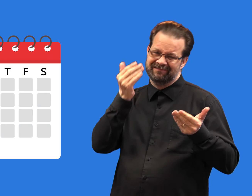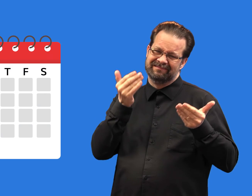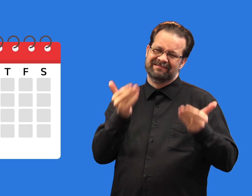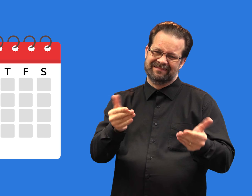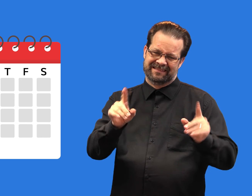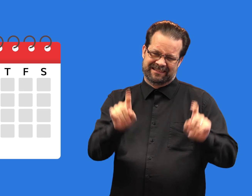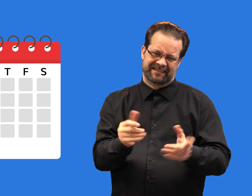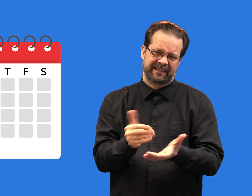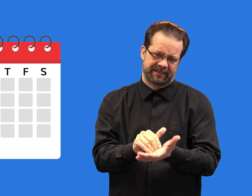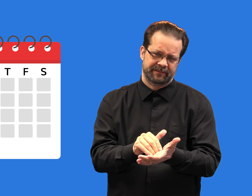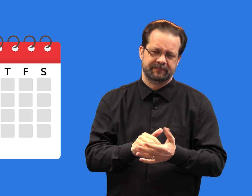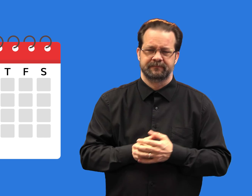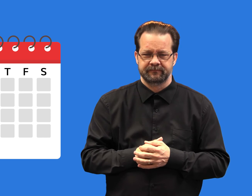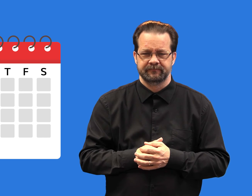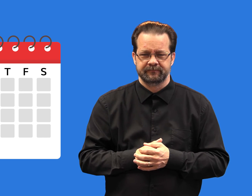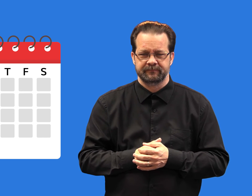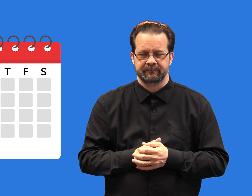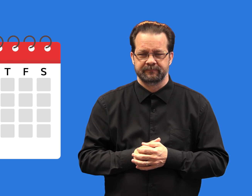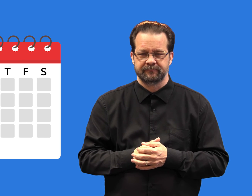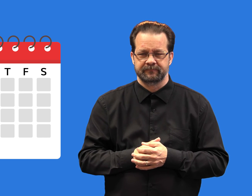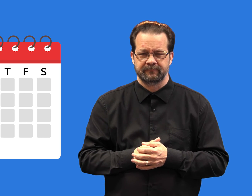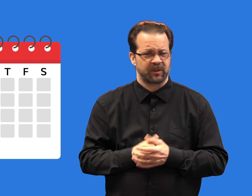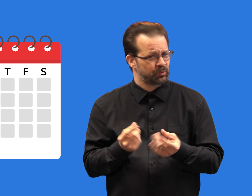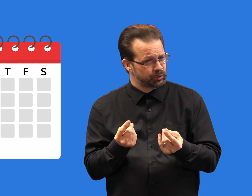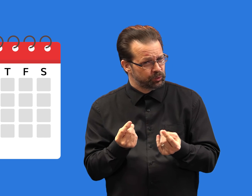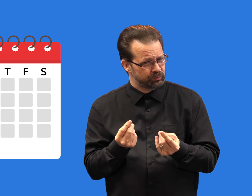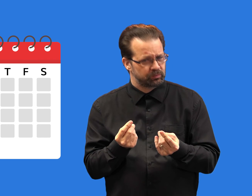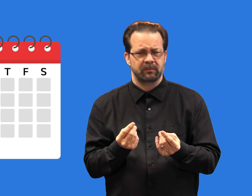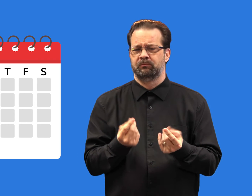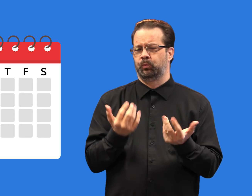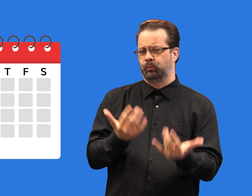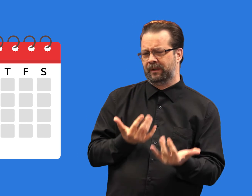consider getting tested for COVID-19 again. Wait 2 days,